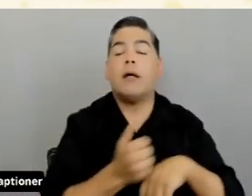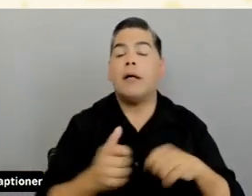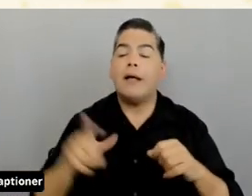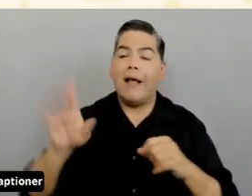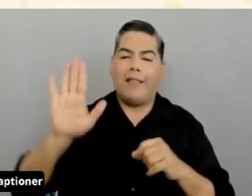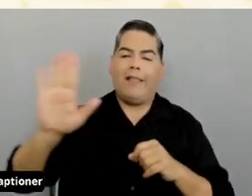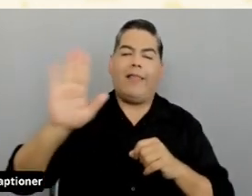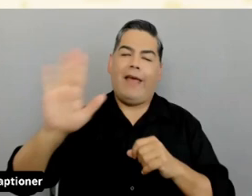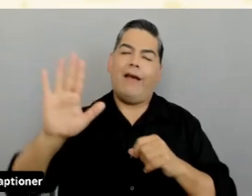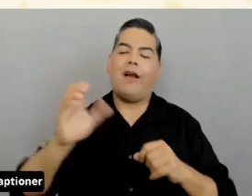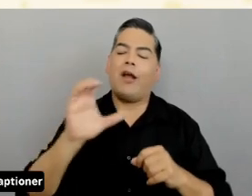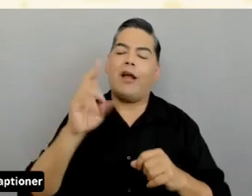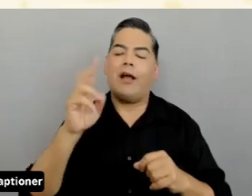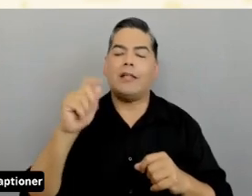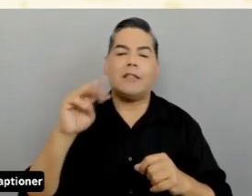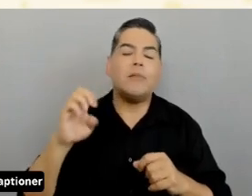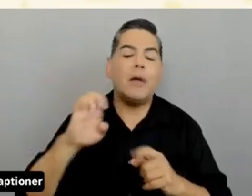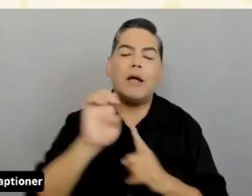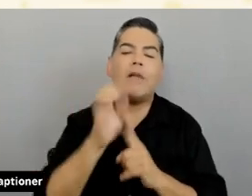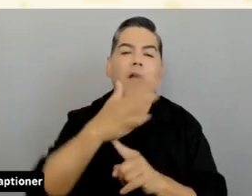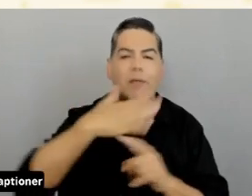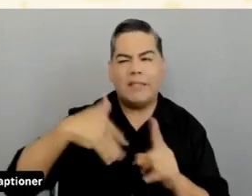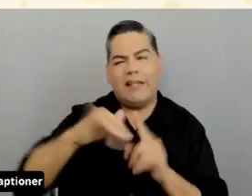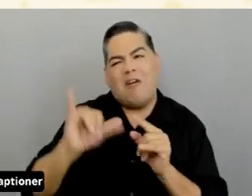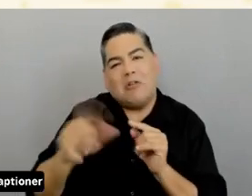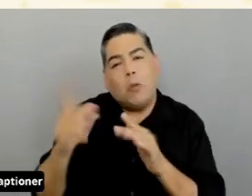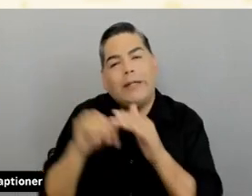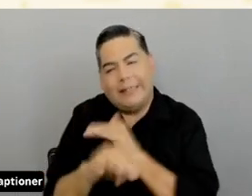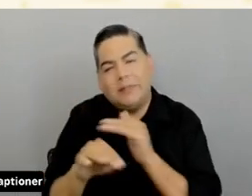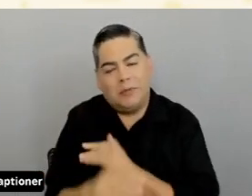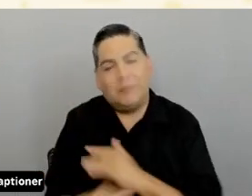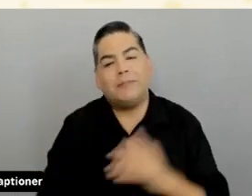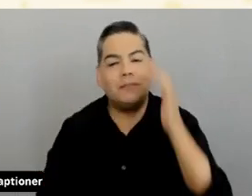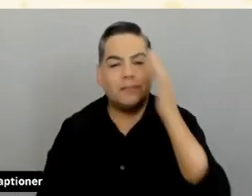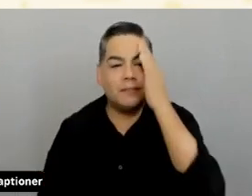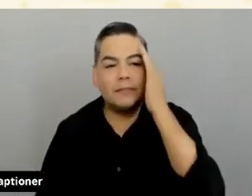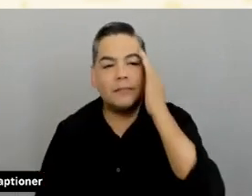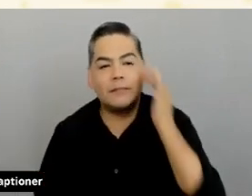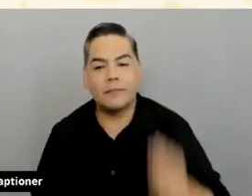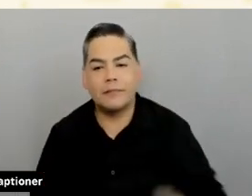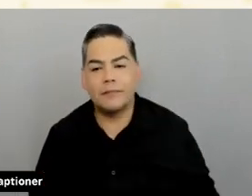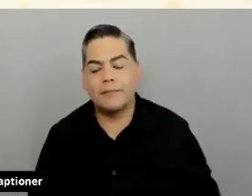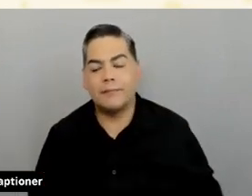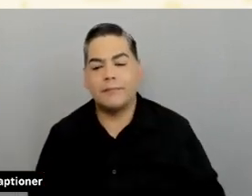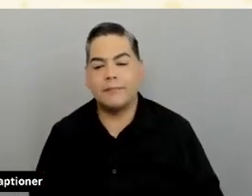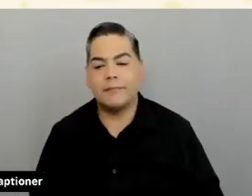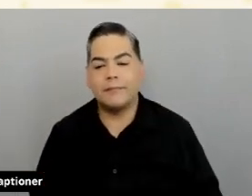that are also accessible, OK? Another important point that I would like to mention